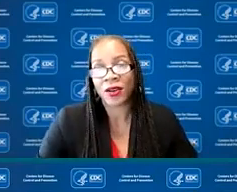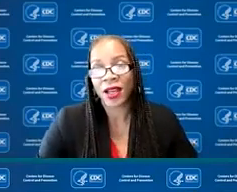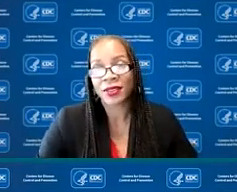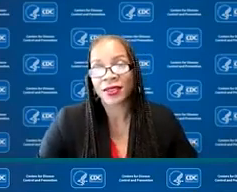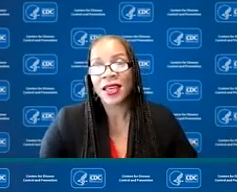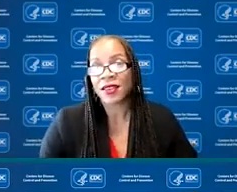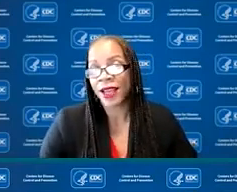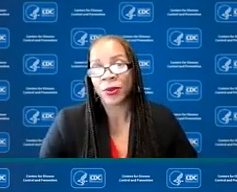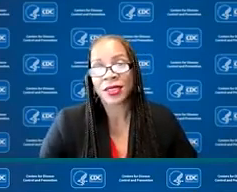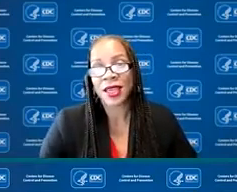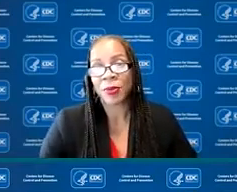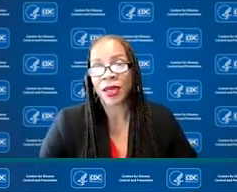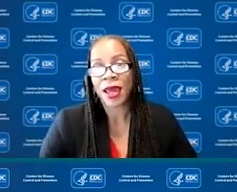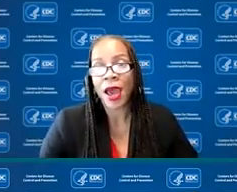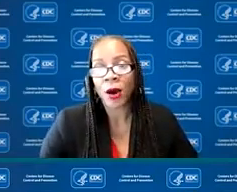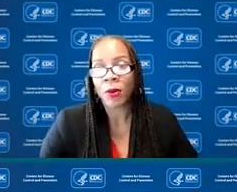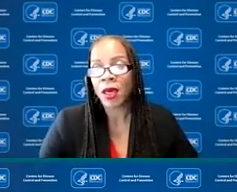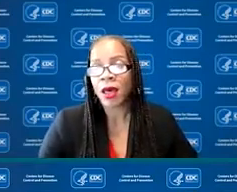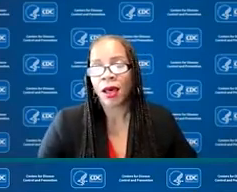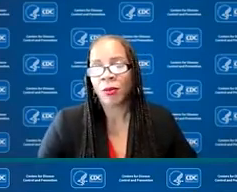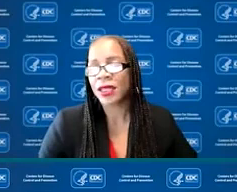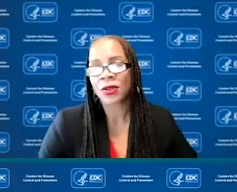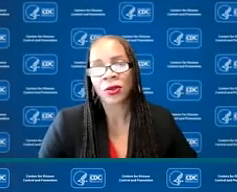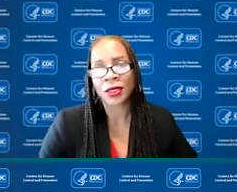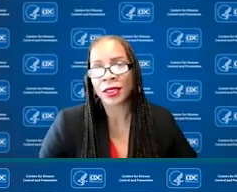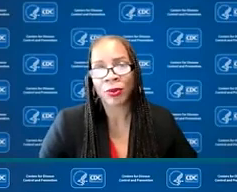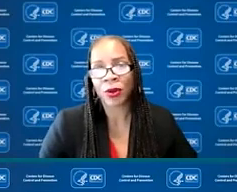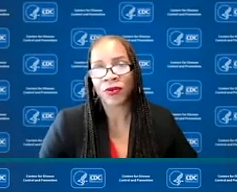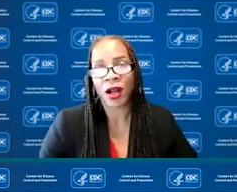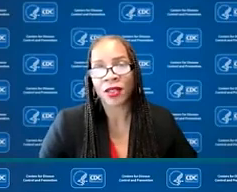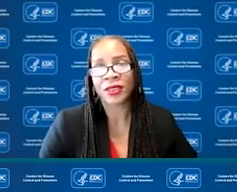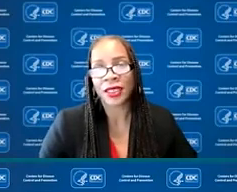in a crisis, they’re able to step in and help. It’s critically important for all of us to